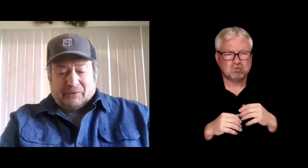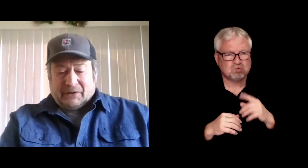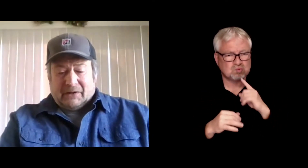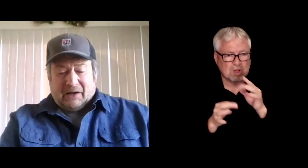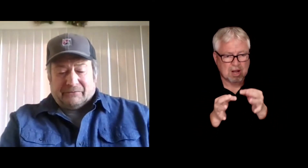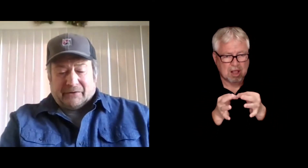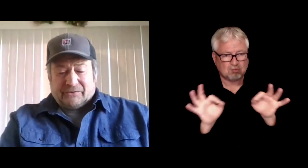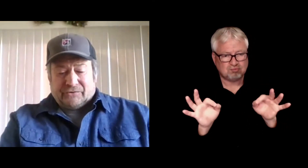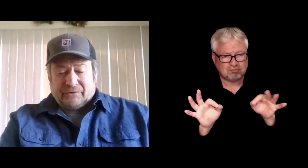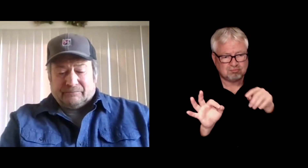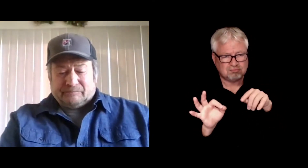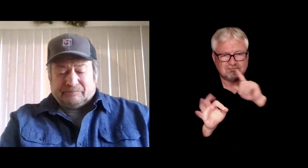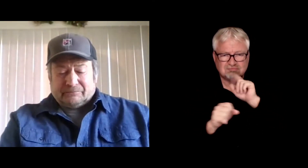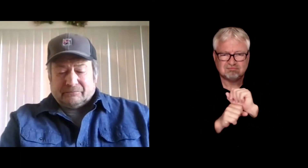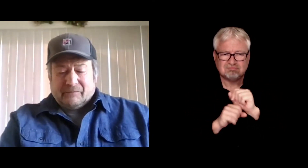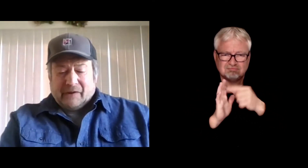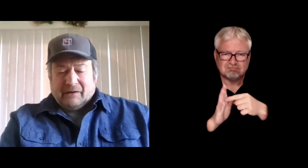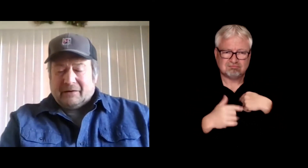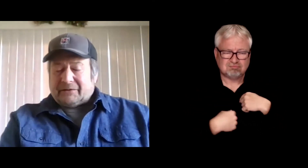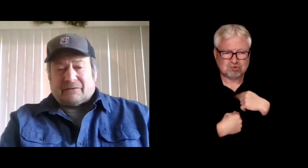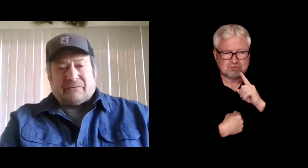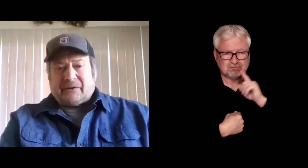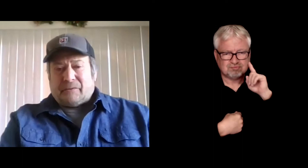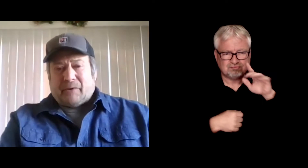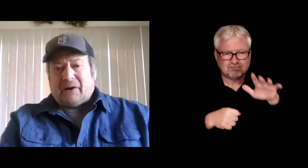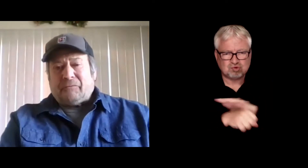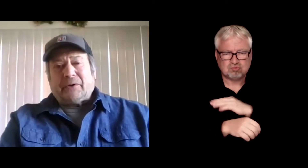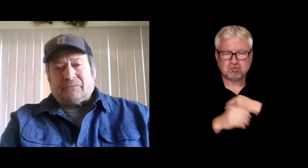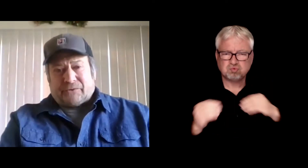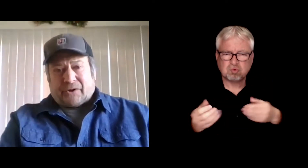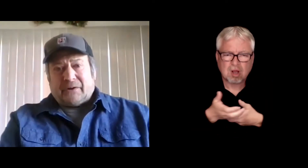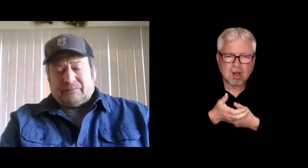with little confidence. I didn't feel my voice was heard.